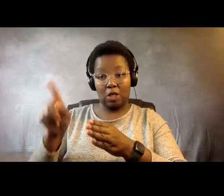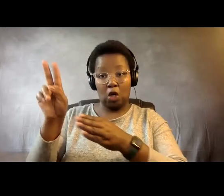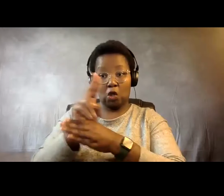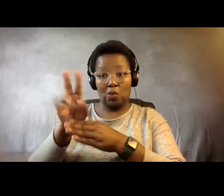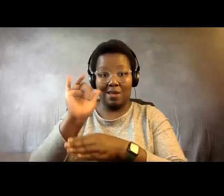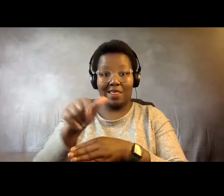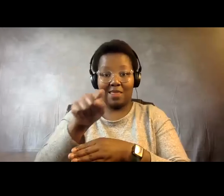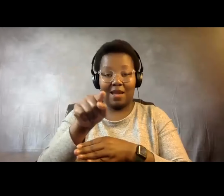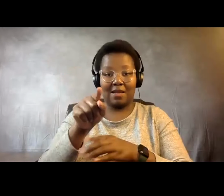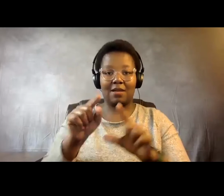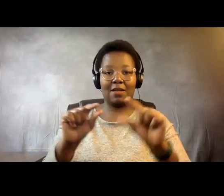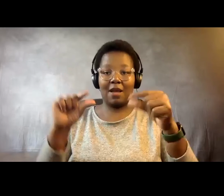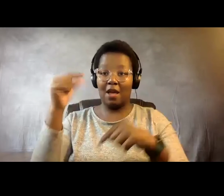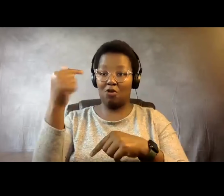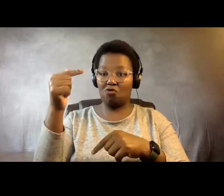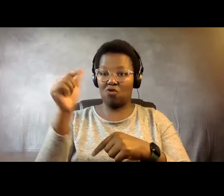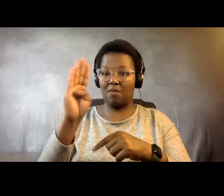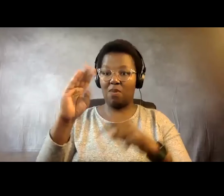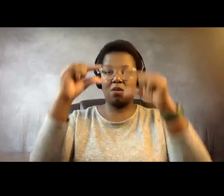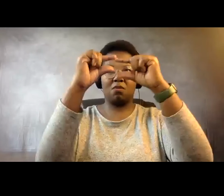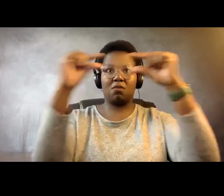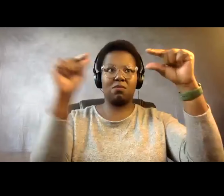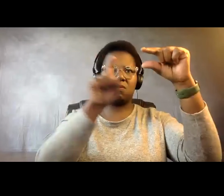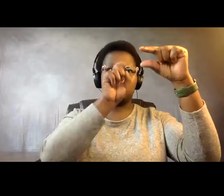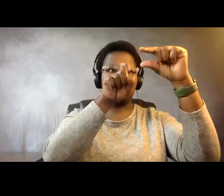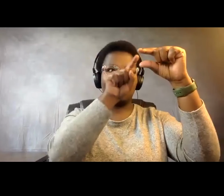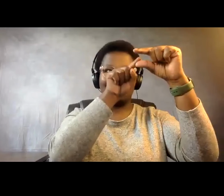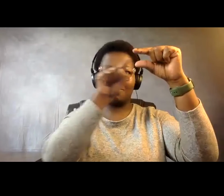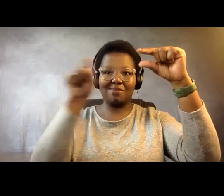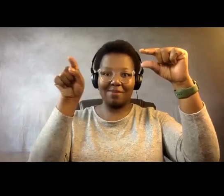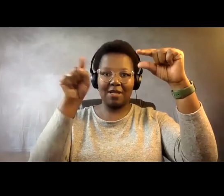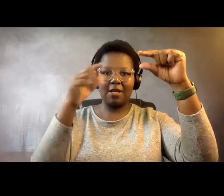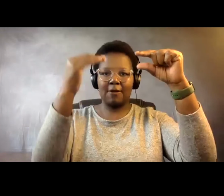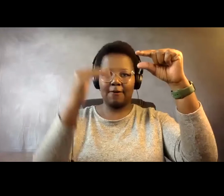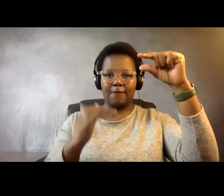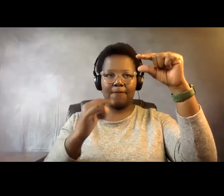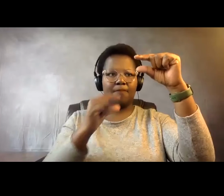in green blue, then there's a second section of the page with the shown information. They are